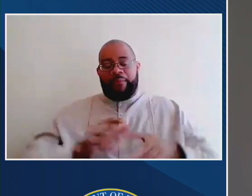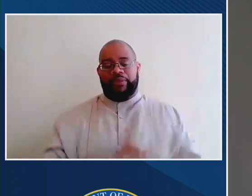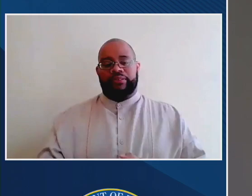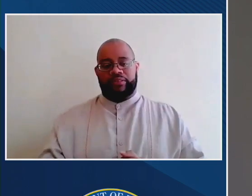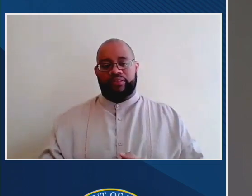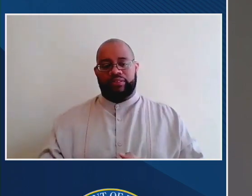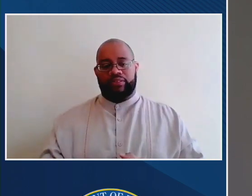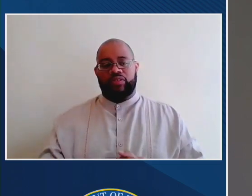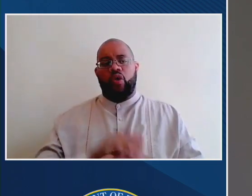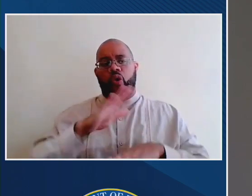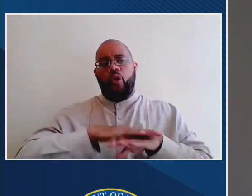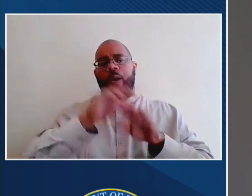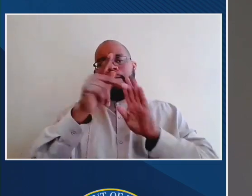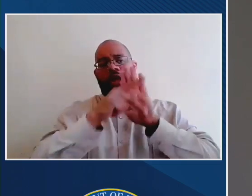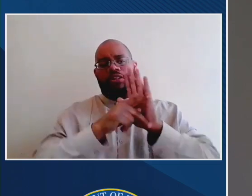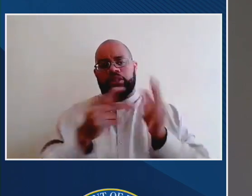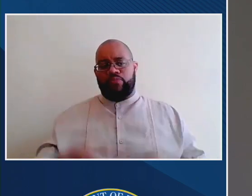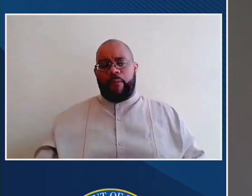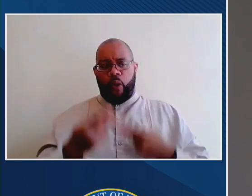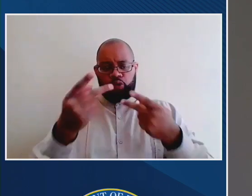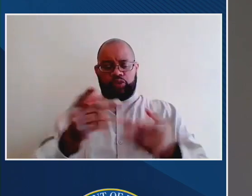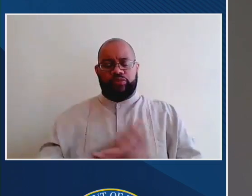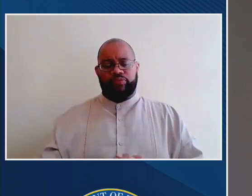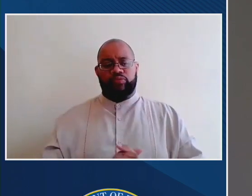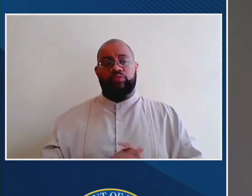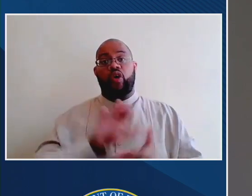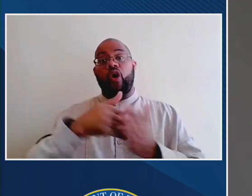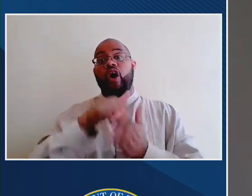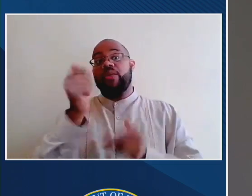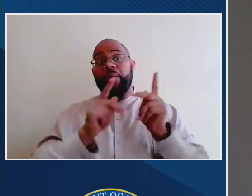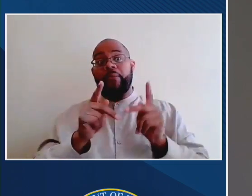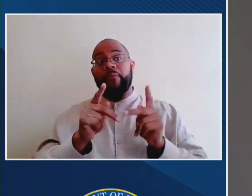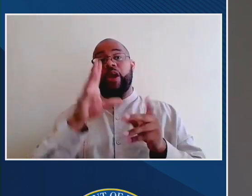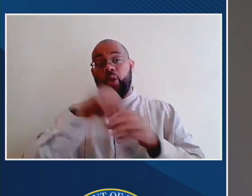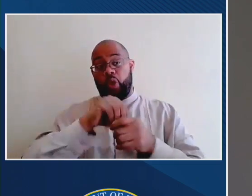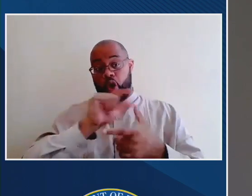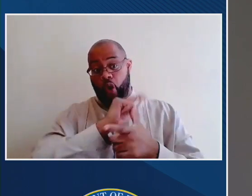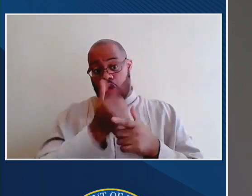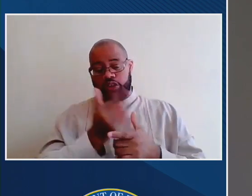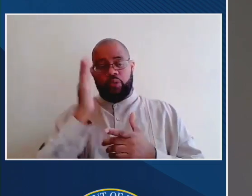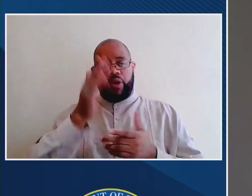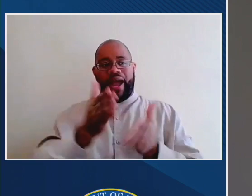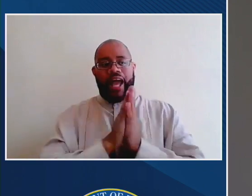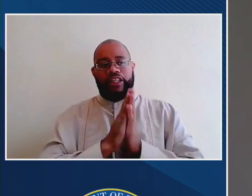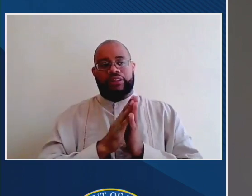proposals. All others, including alternates, will be asked to turn their cameras off.